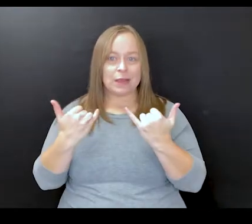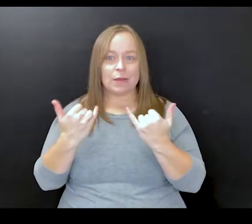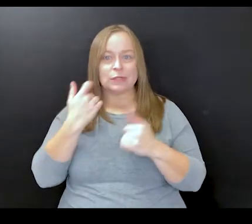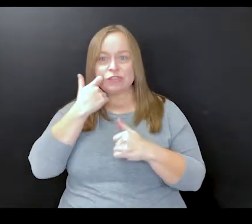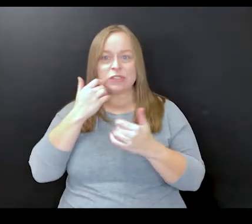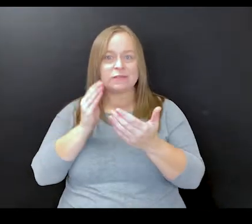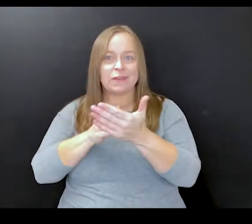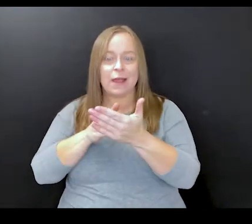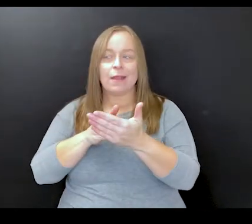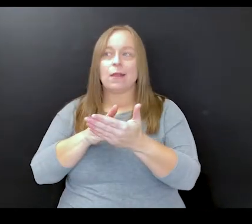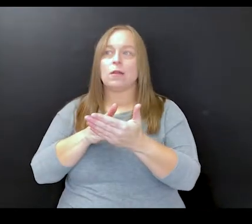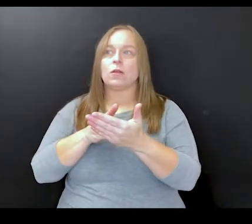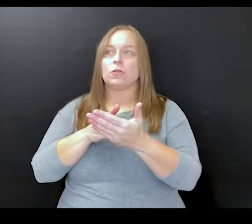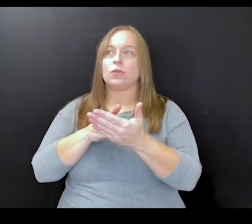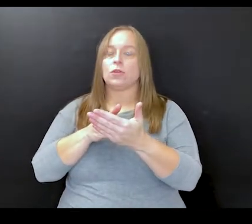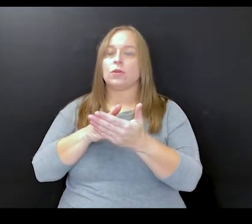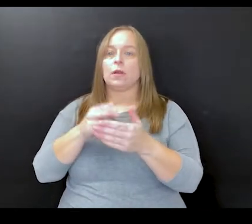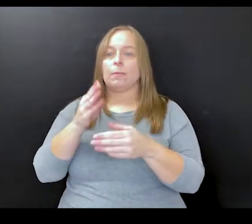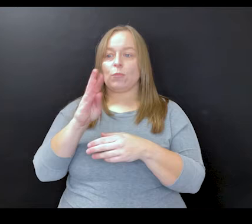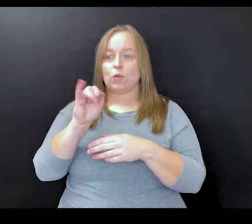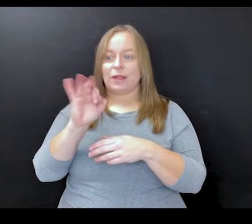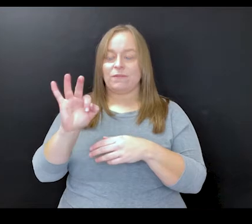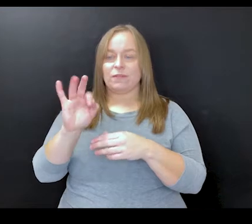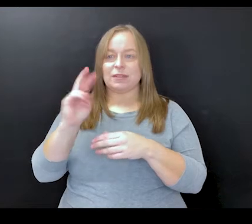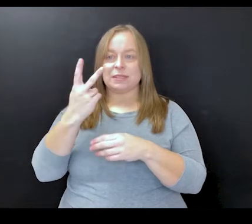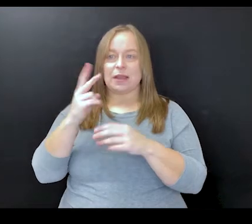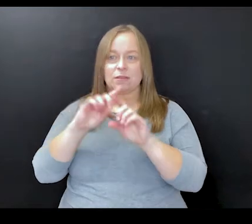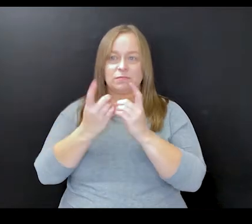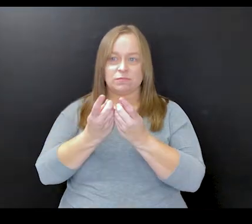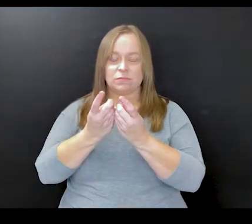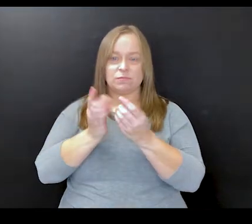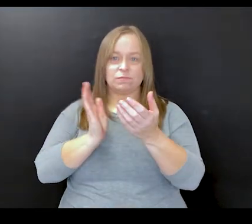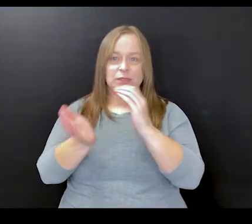We had just filed our brief to the Second Circuit Court of Appeals